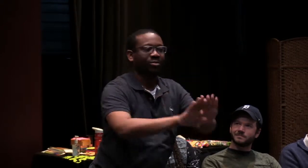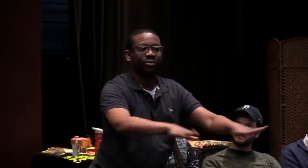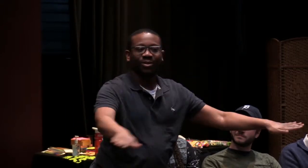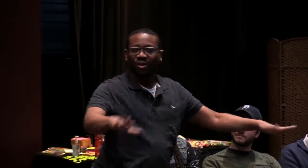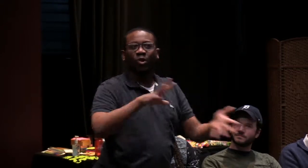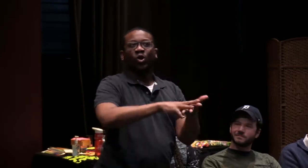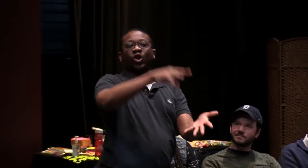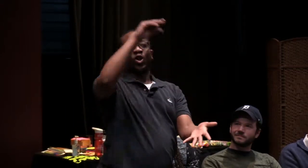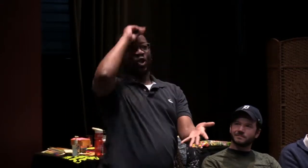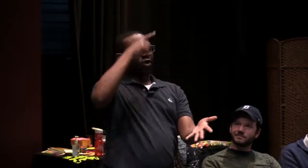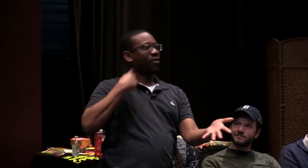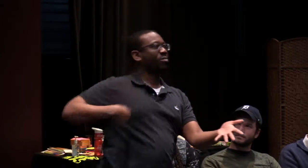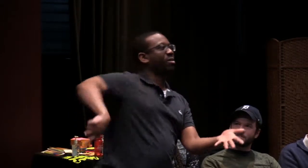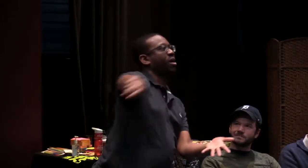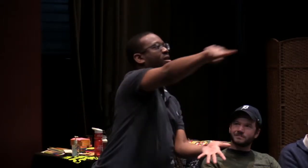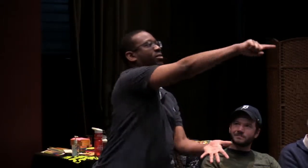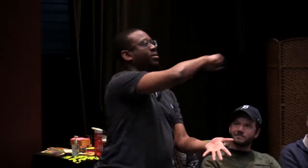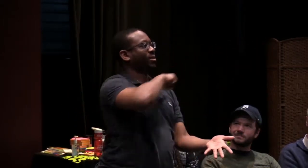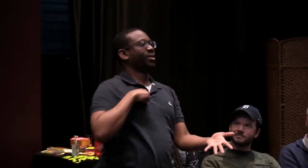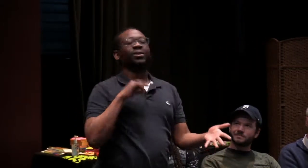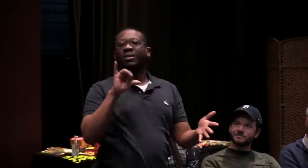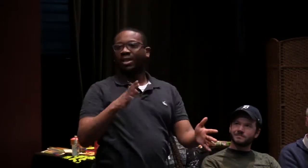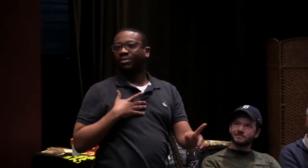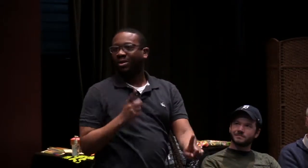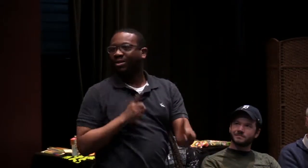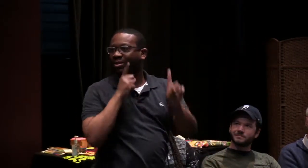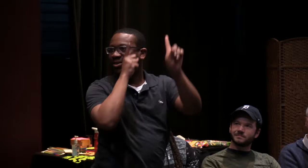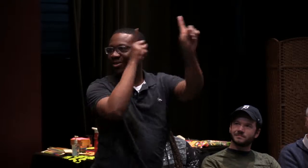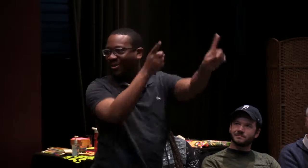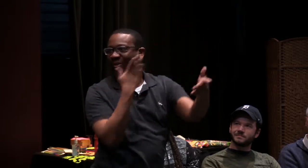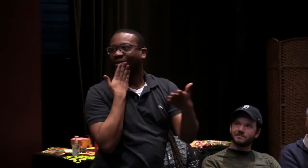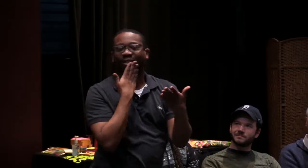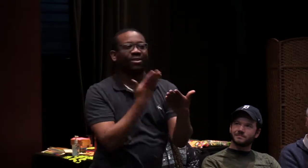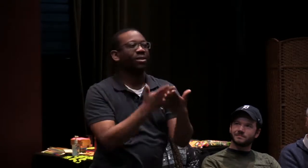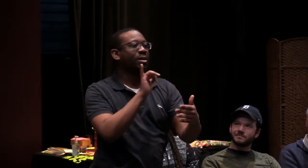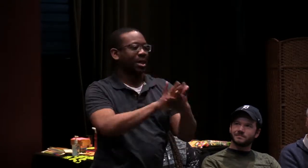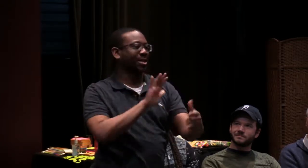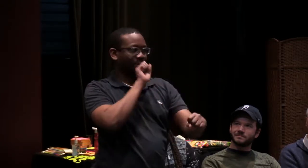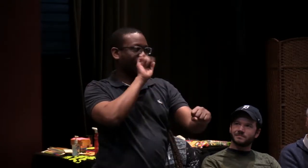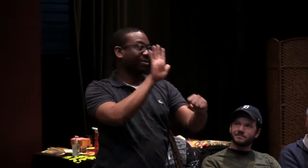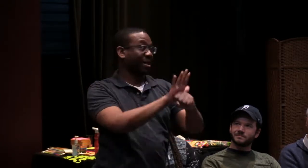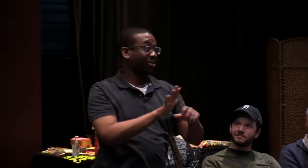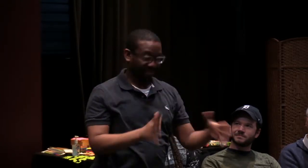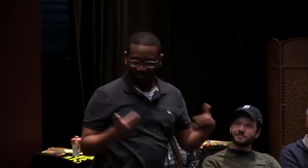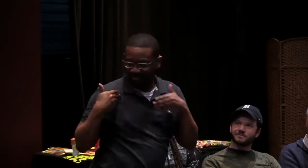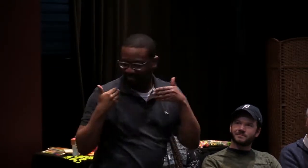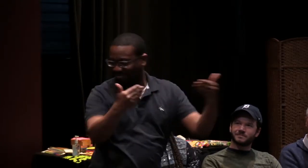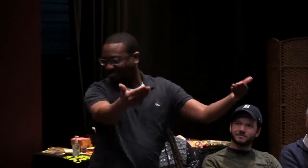to spread it for the younger generation to learn from us. That is my commitment and my goal,